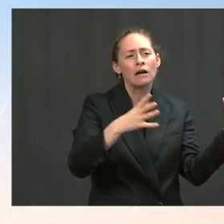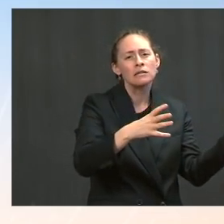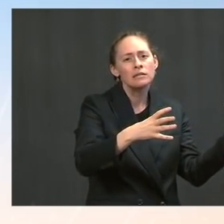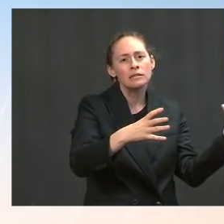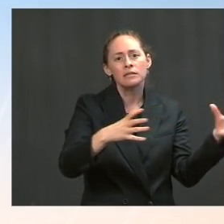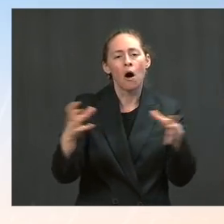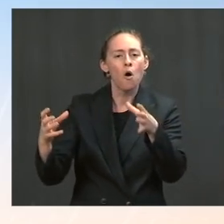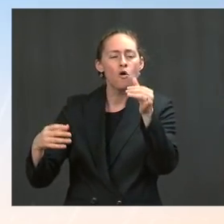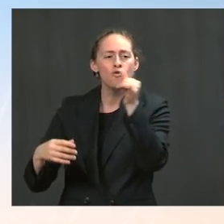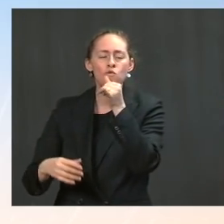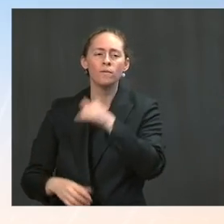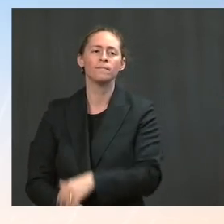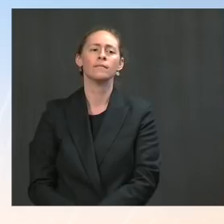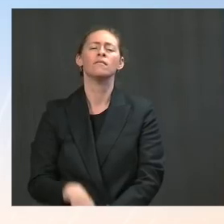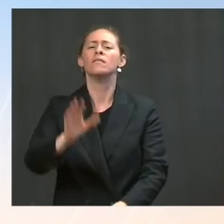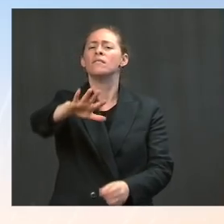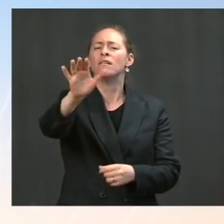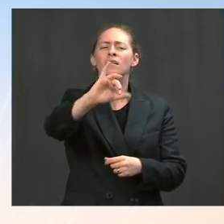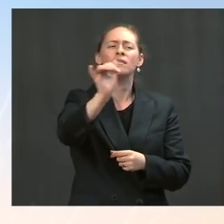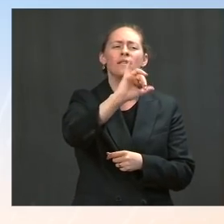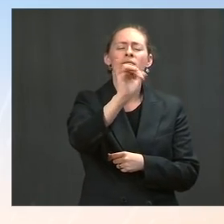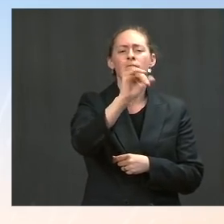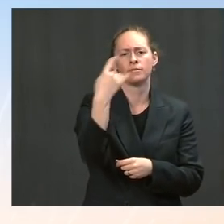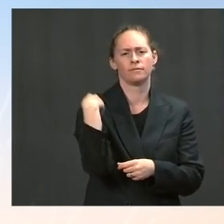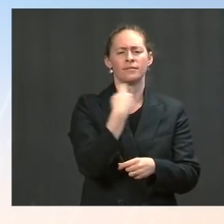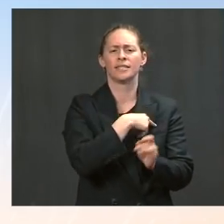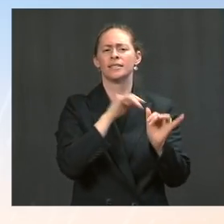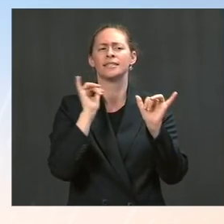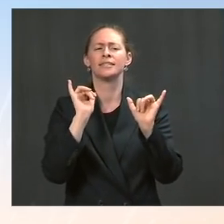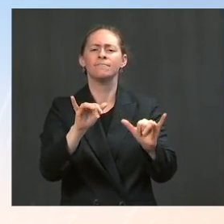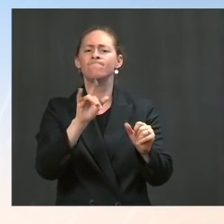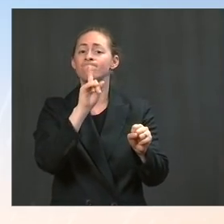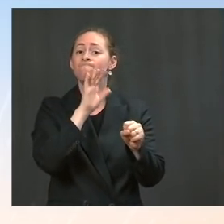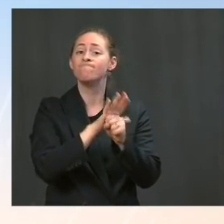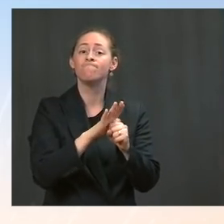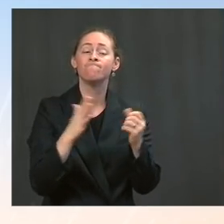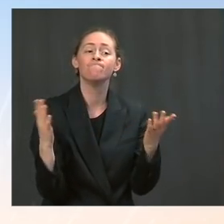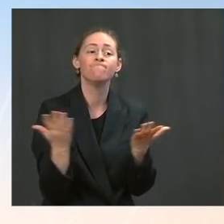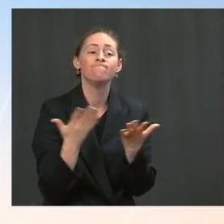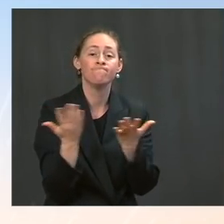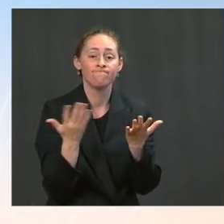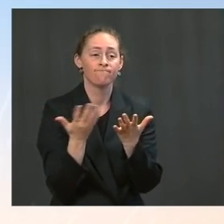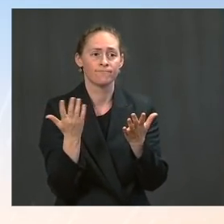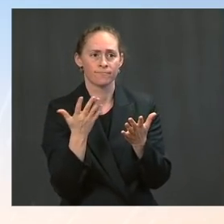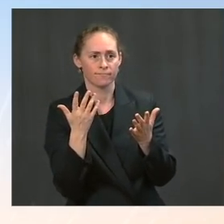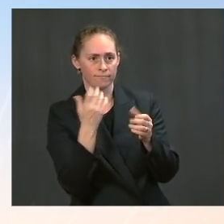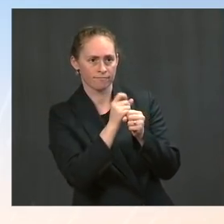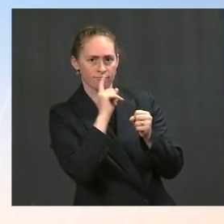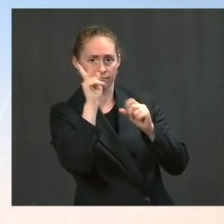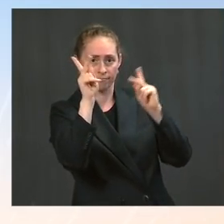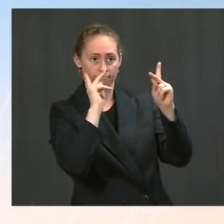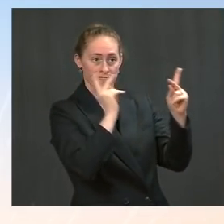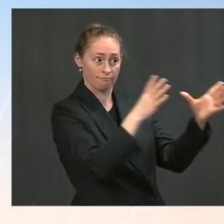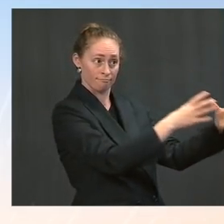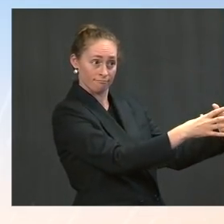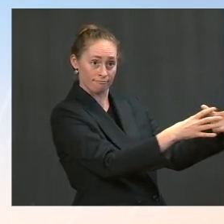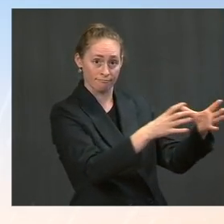Second, I would say: We've also committed to not only relocating these individuals in advance of our men and wo-